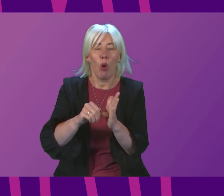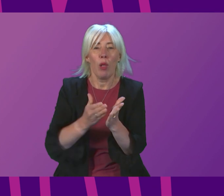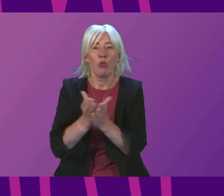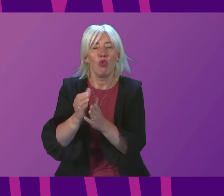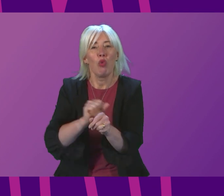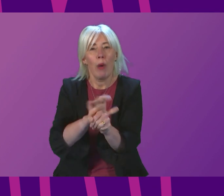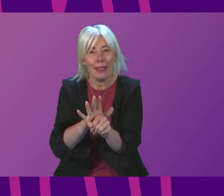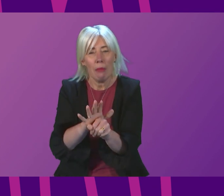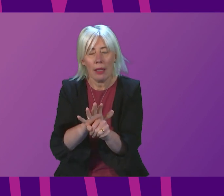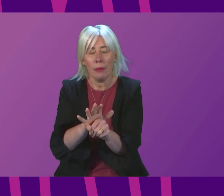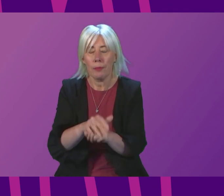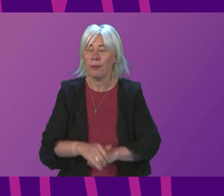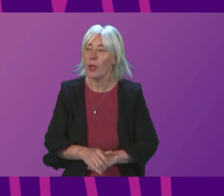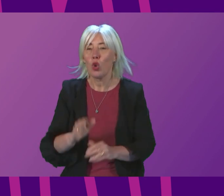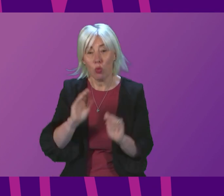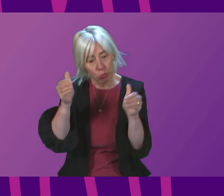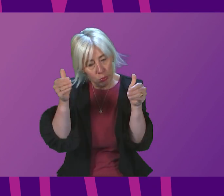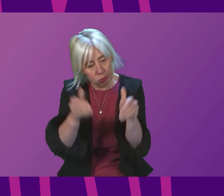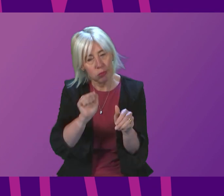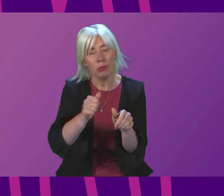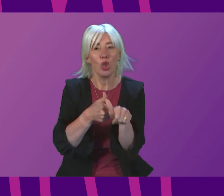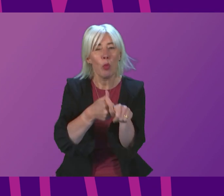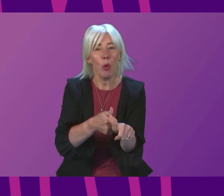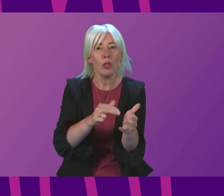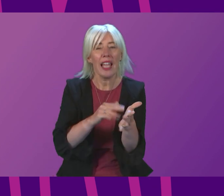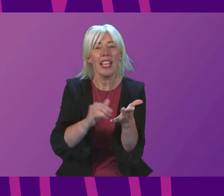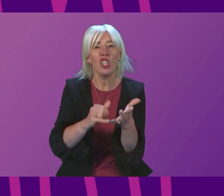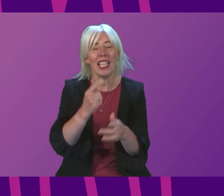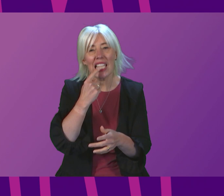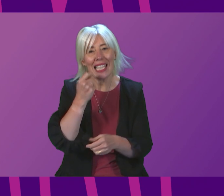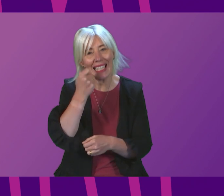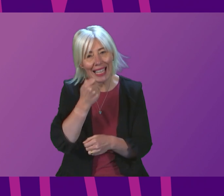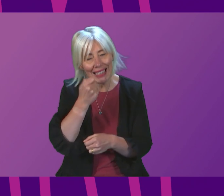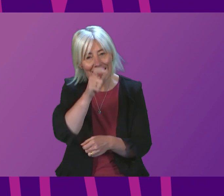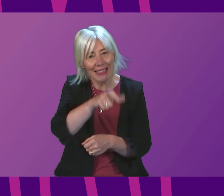We will continue to focus on supporting NHS dentists in order that people across the country